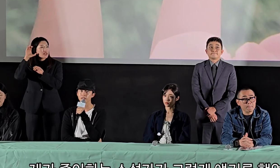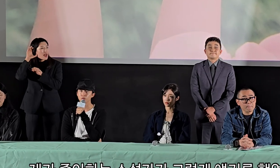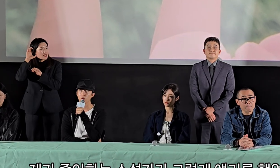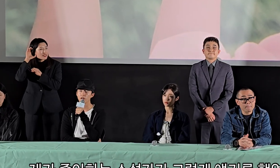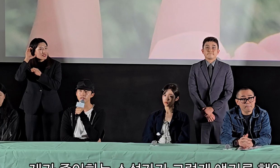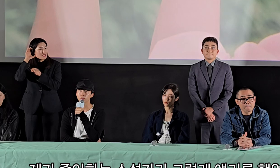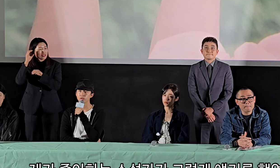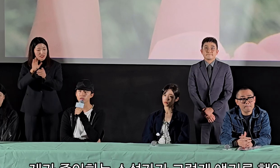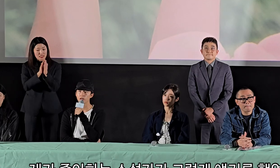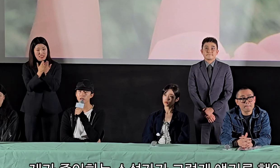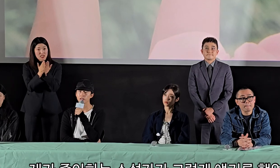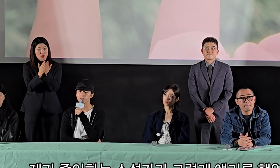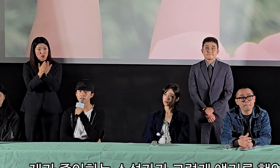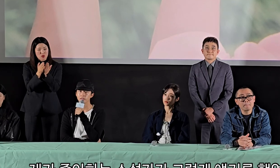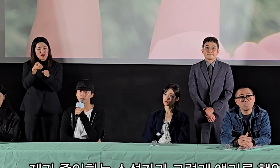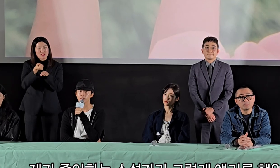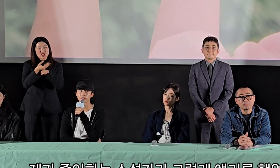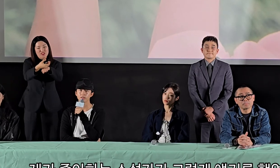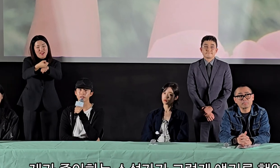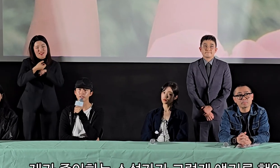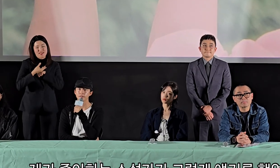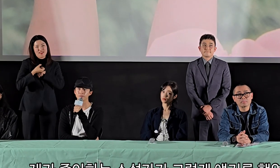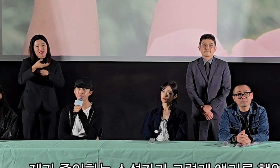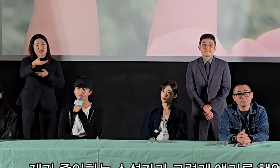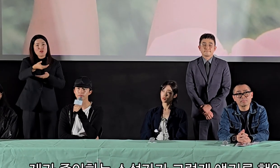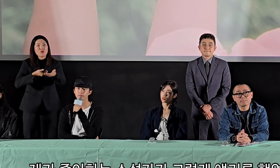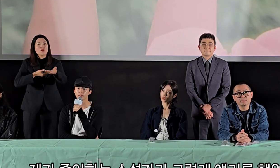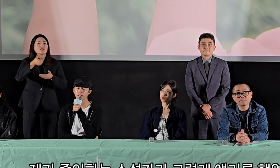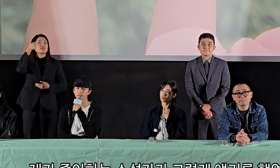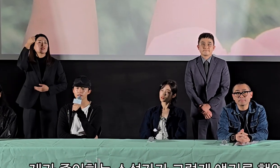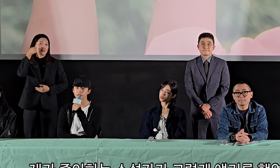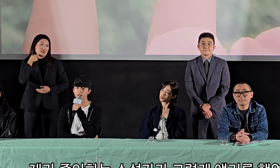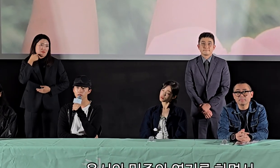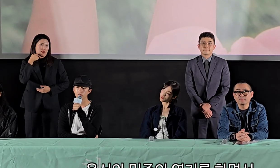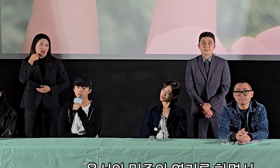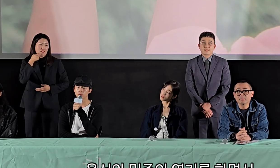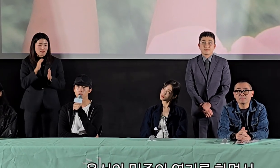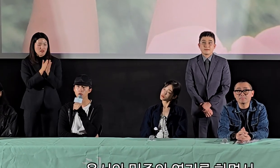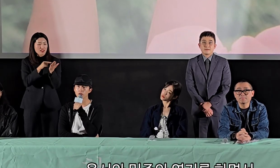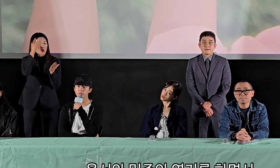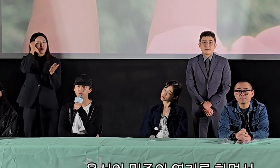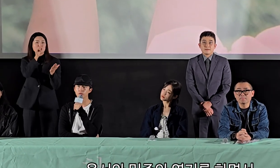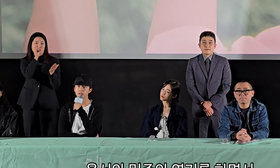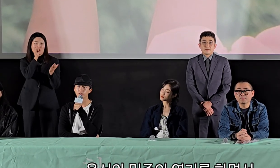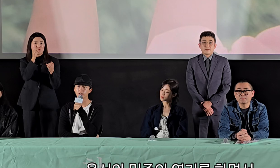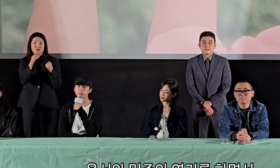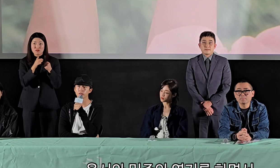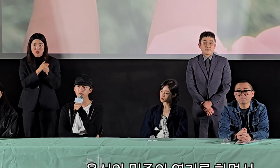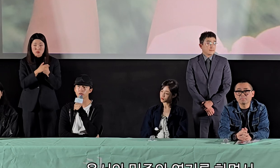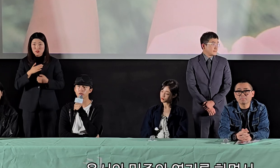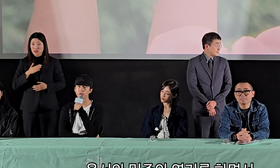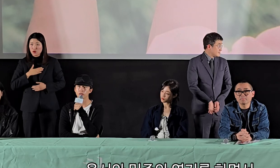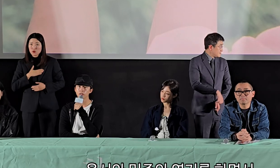A novelist I admire said that. While acting alongside Yoon-seo and Min-ju